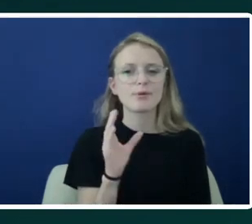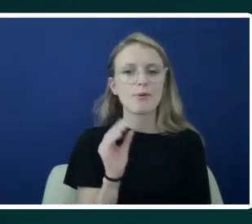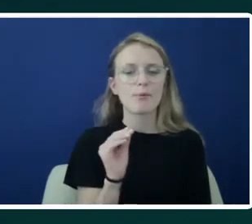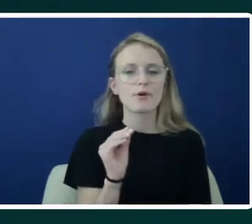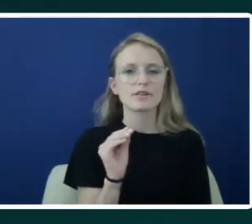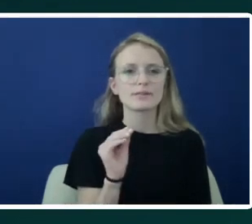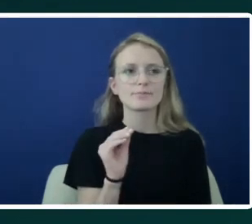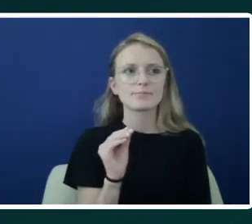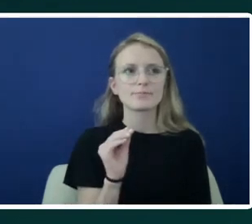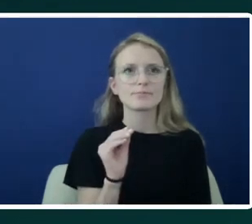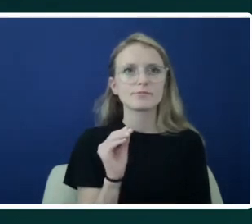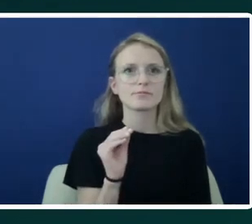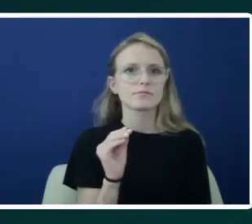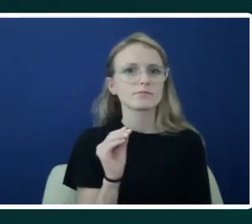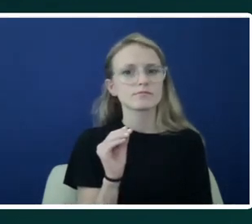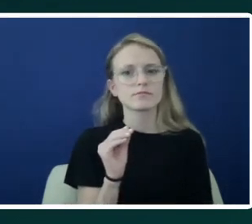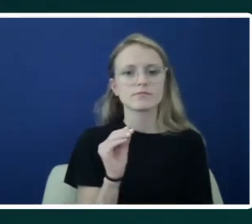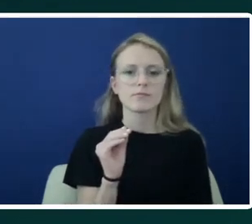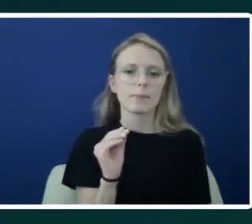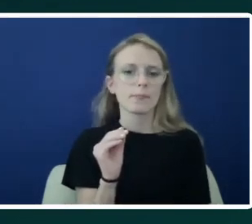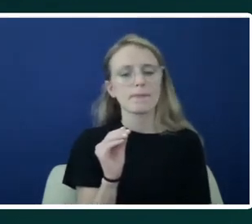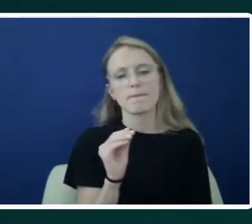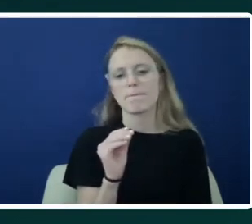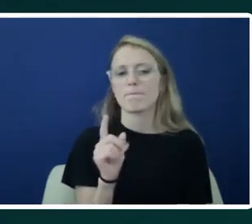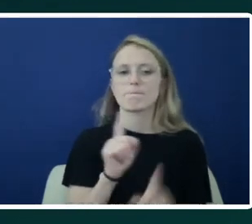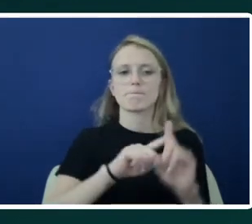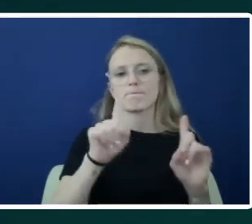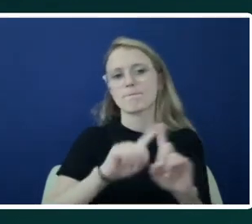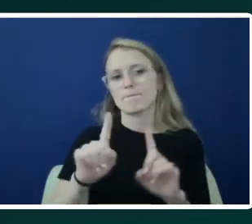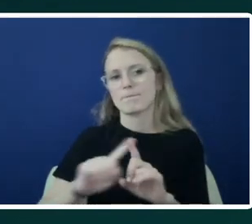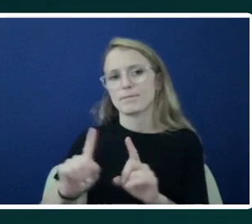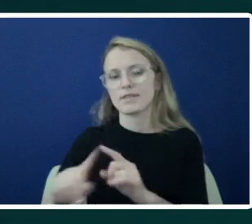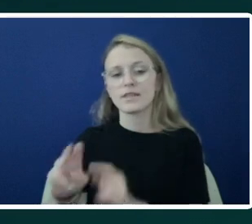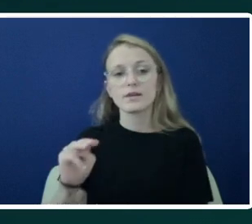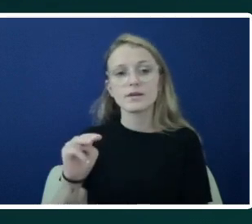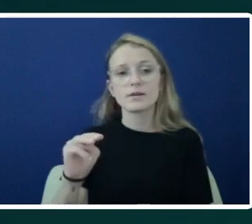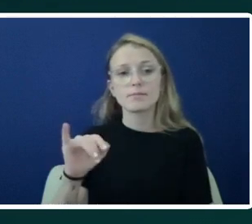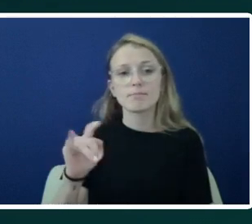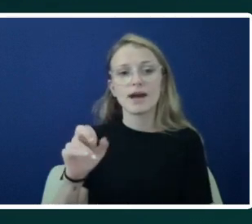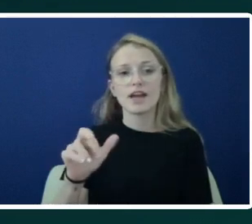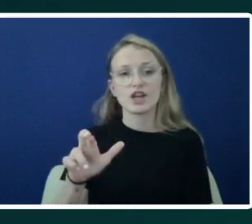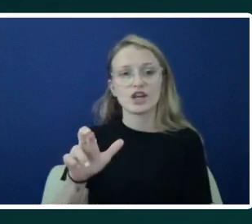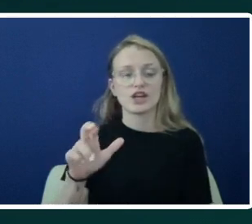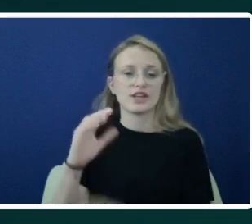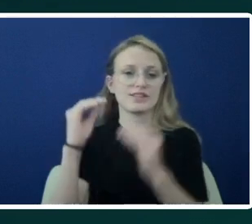the -- it actually varies. So, the Miner Teacher Colleges -- Miner Teachers College building is